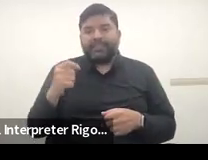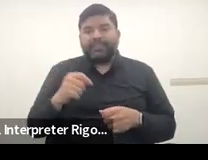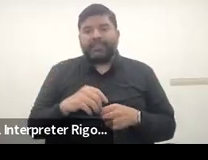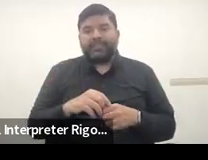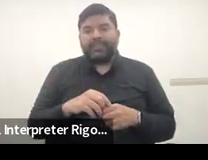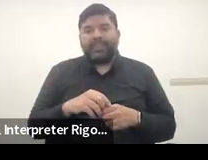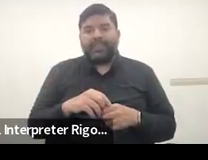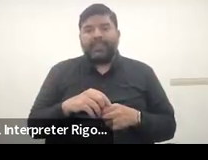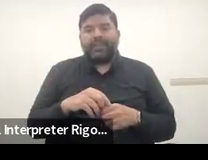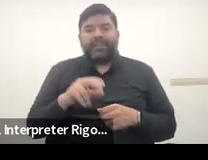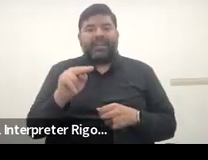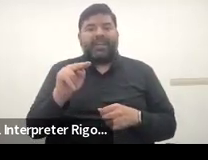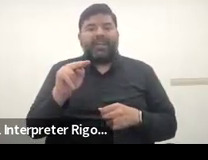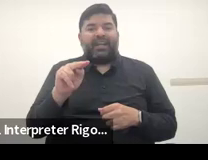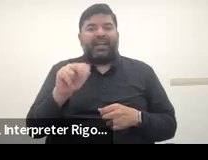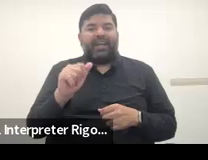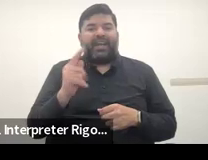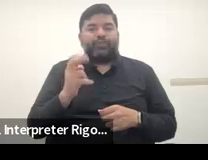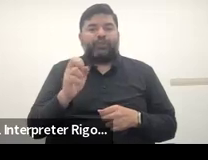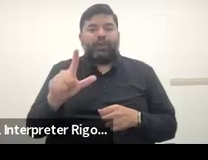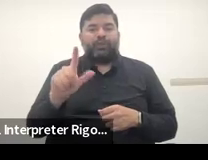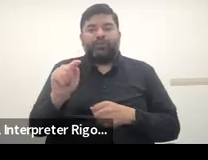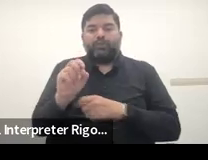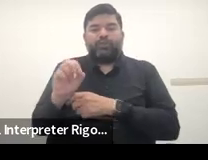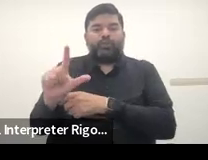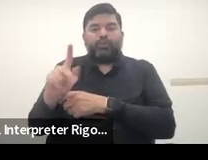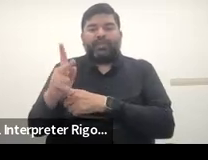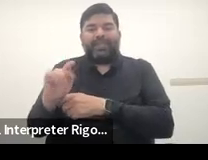different from the toolkit that I'm using here I decided to just kind of like focus on one side